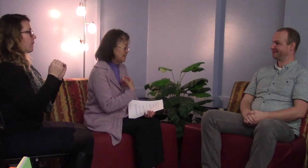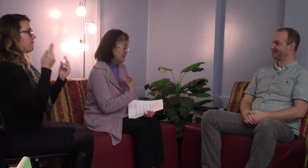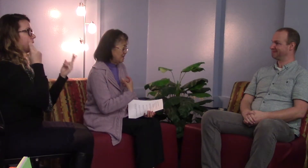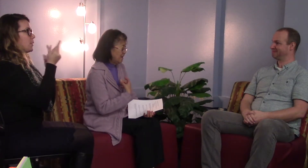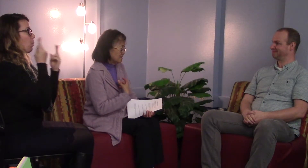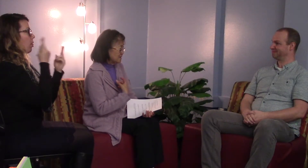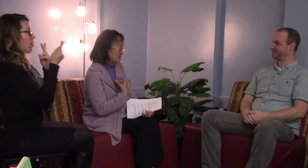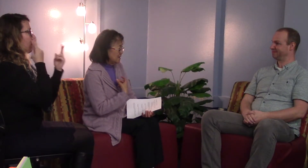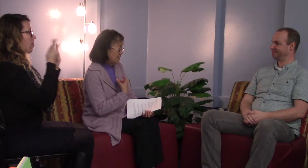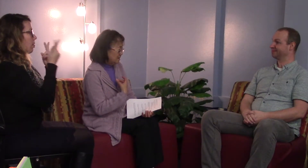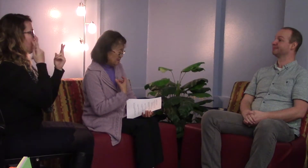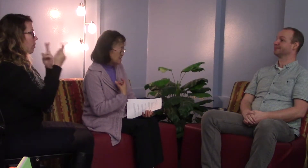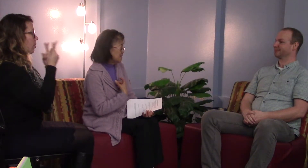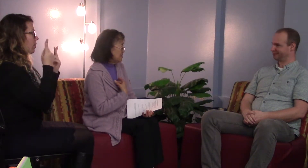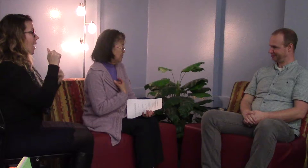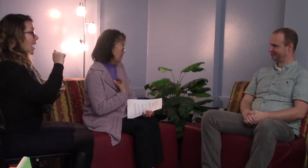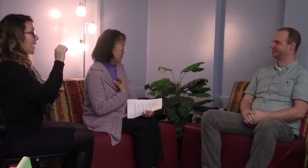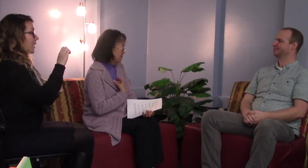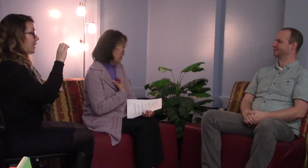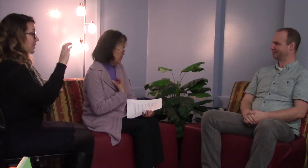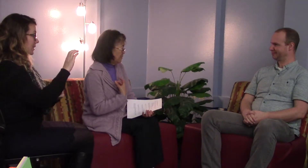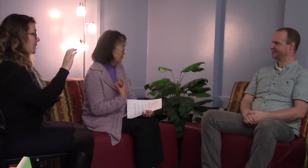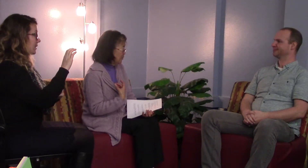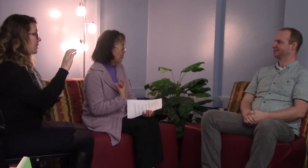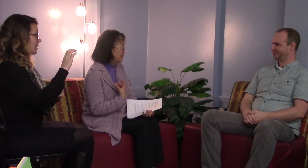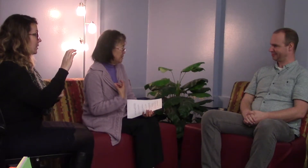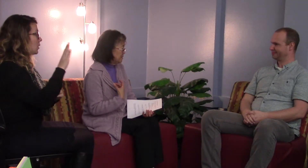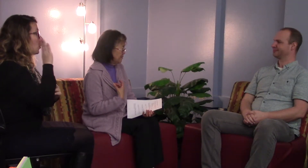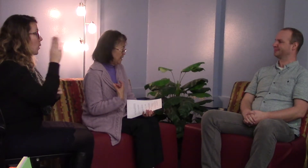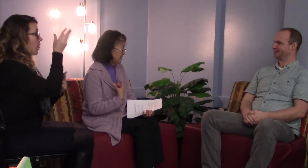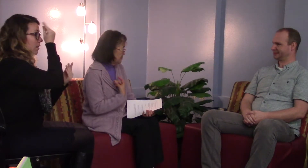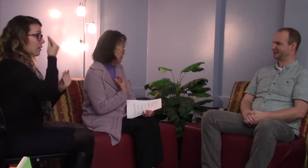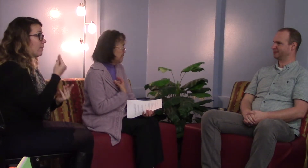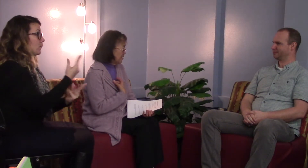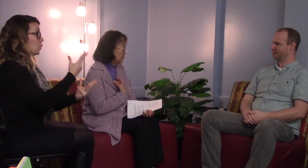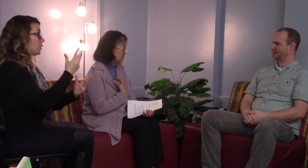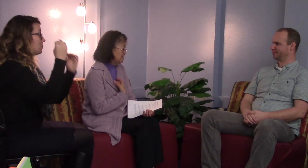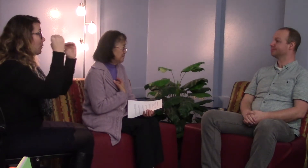the AEC will inform the faculty.